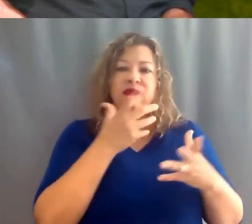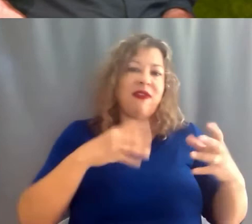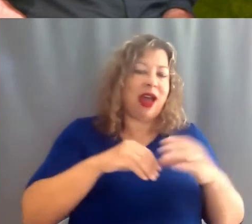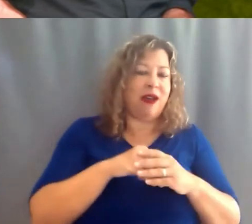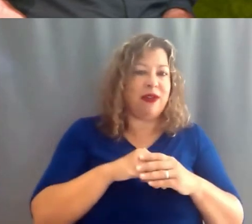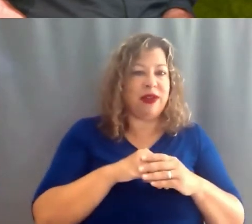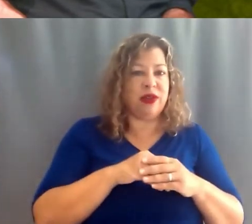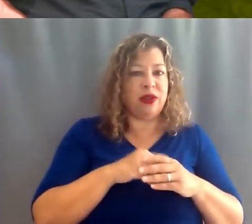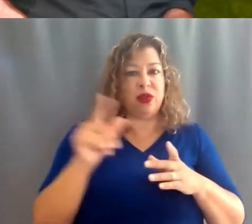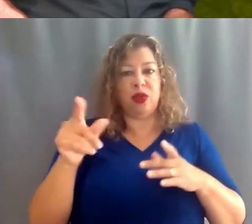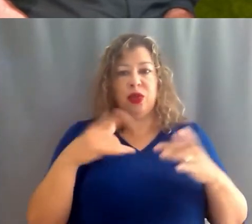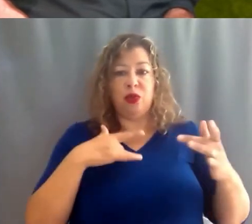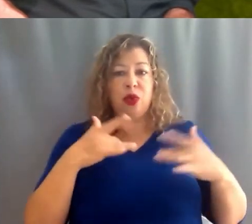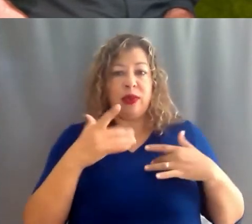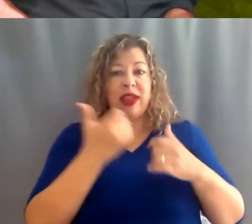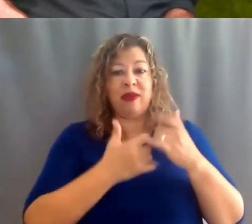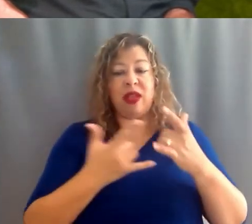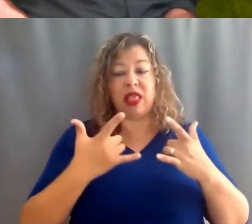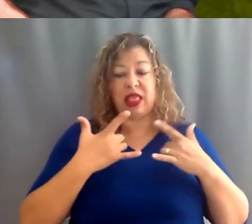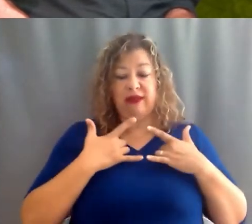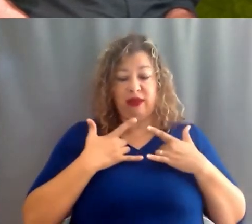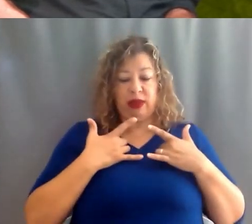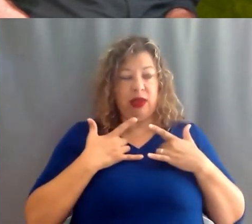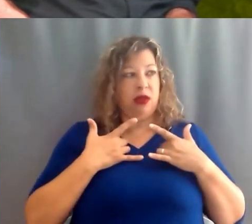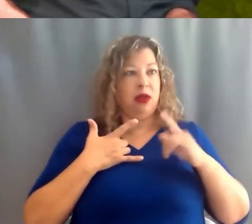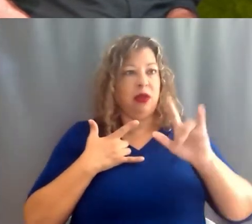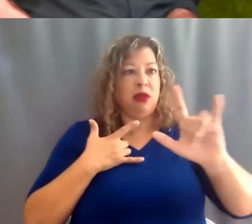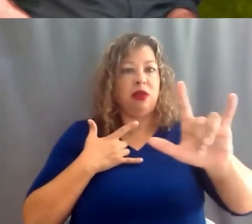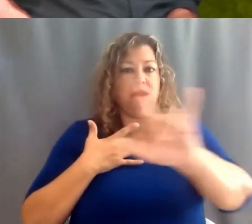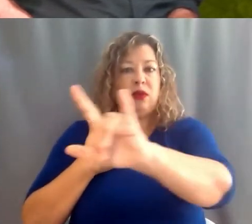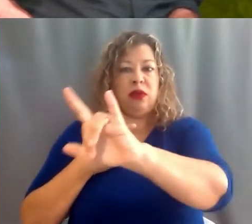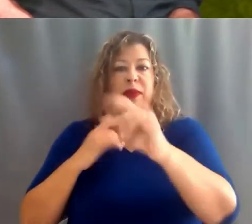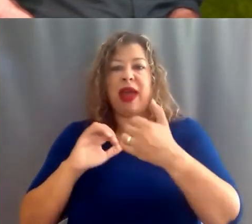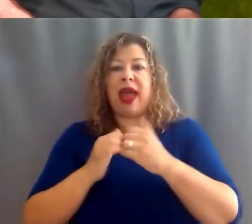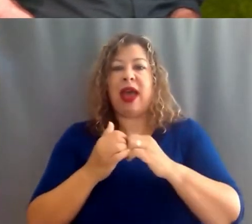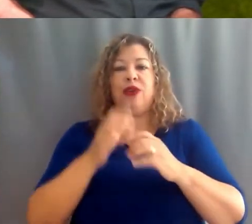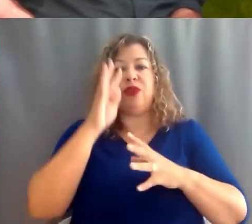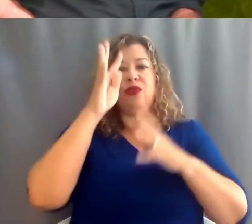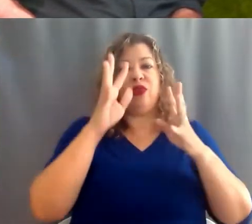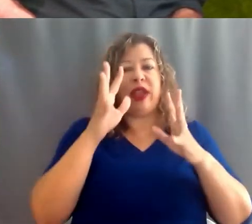But how do you kind of create this space for them to do so? In which we can create all of these.